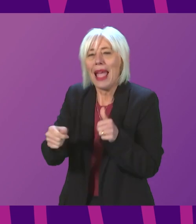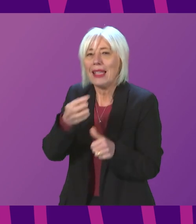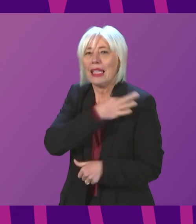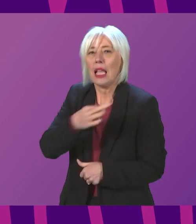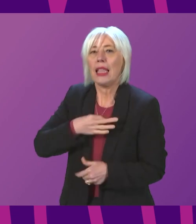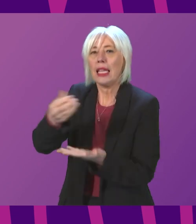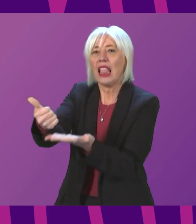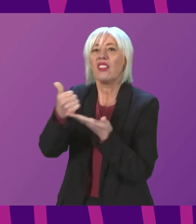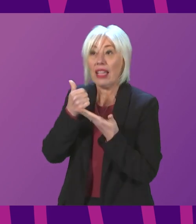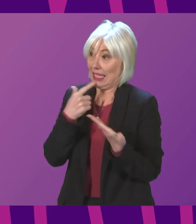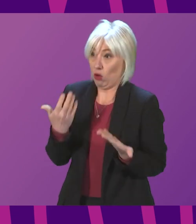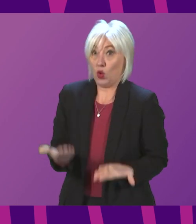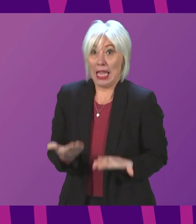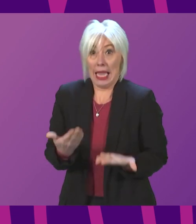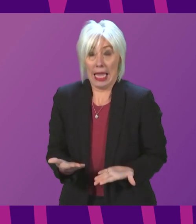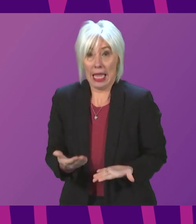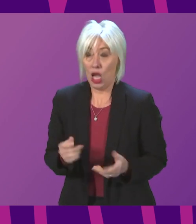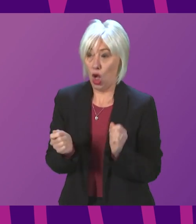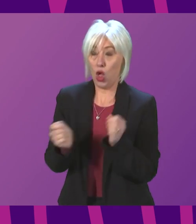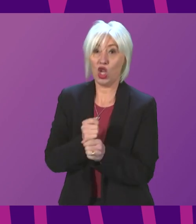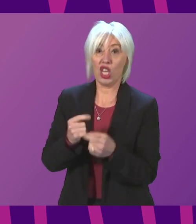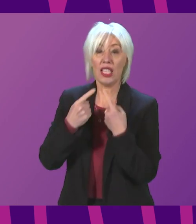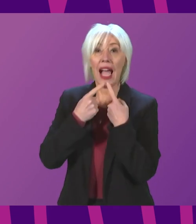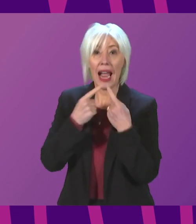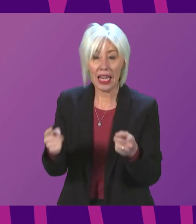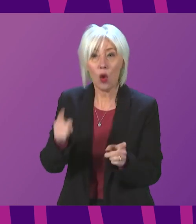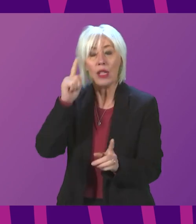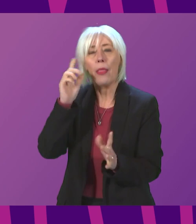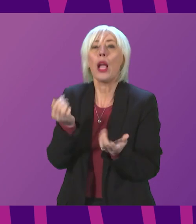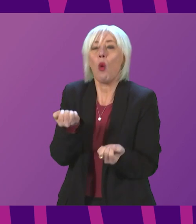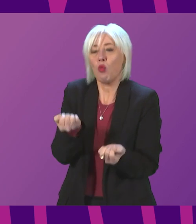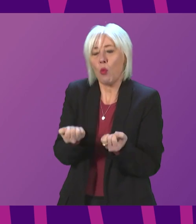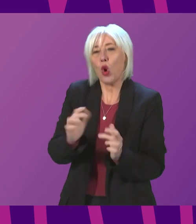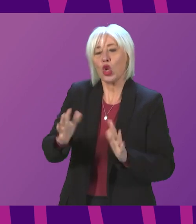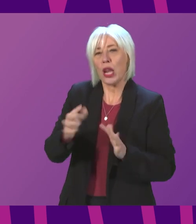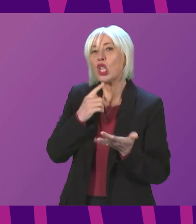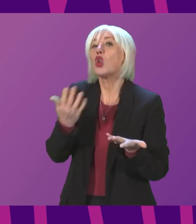Although the changes that we are announcing today are proportionate at this stage in the